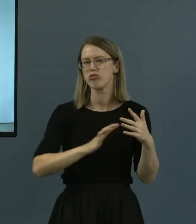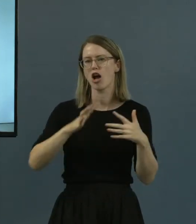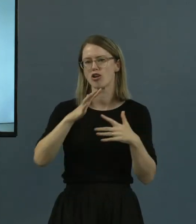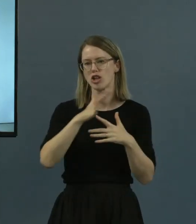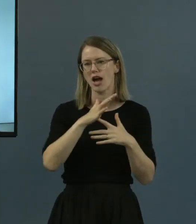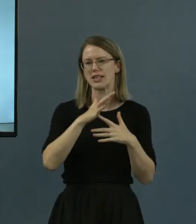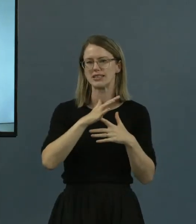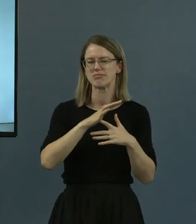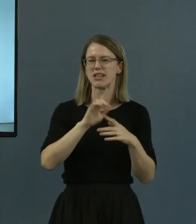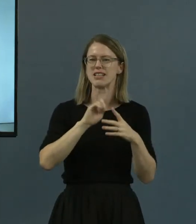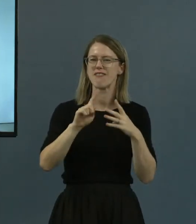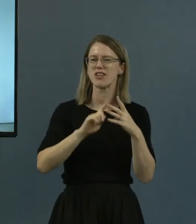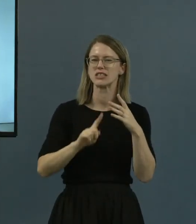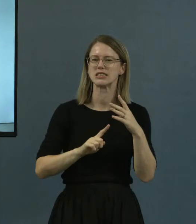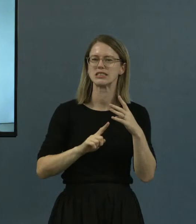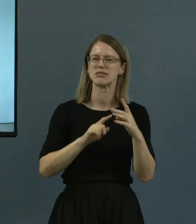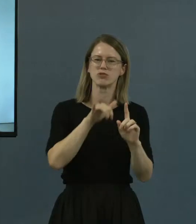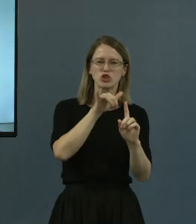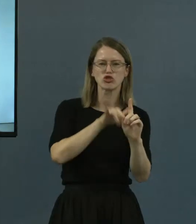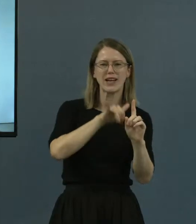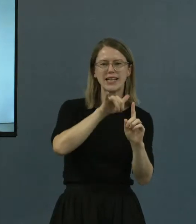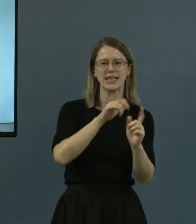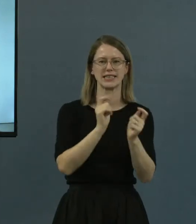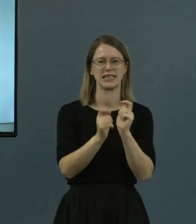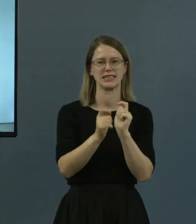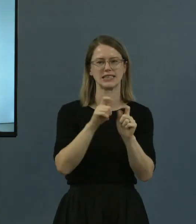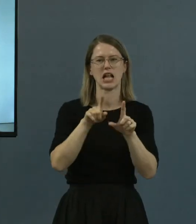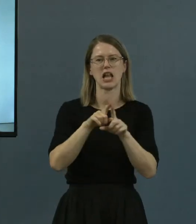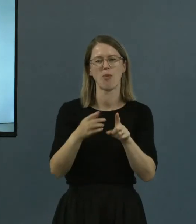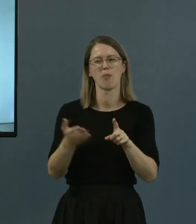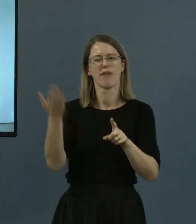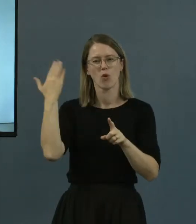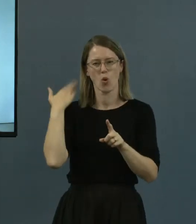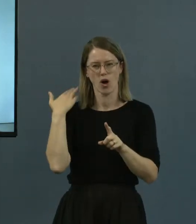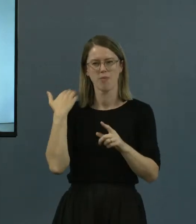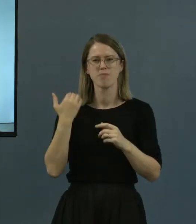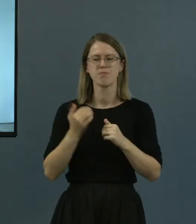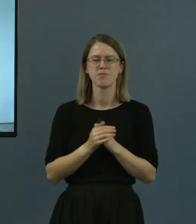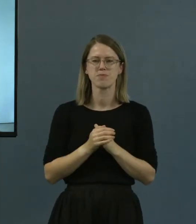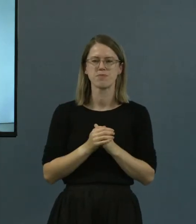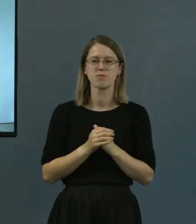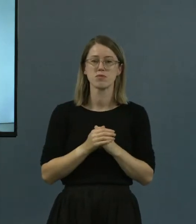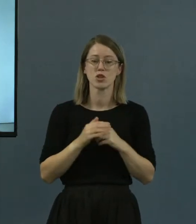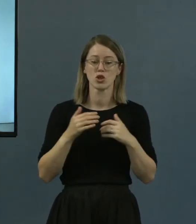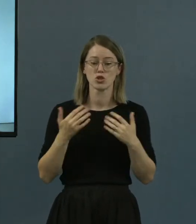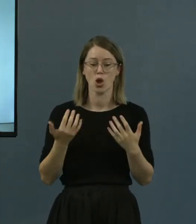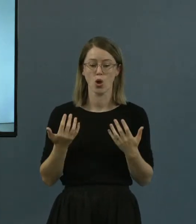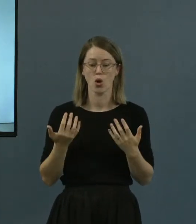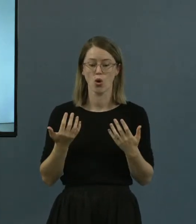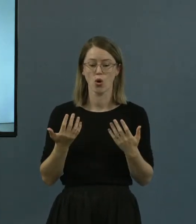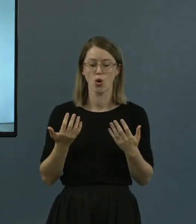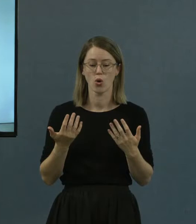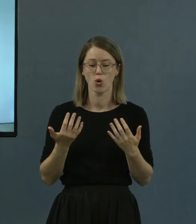getting their ma'am grams or their cervical smears in the same way has they have done